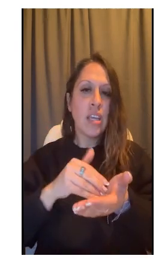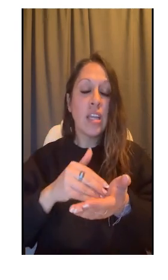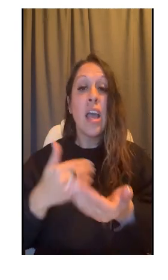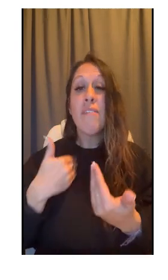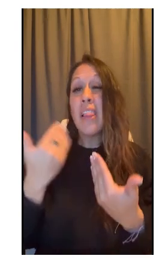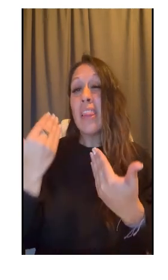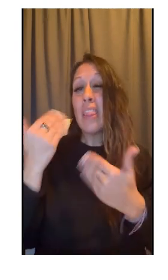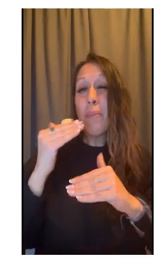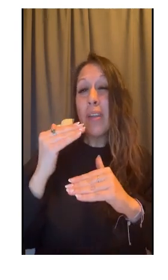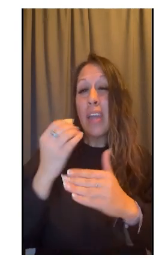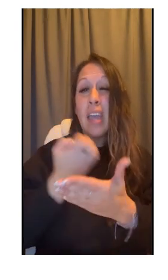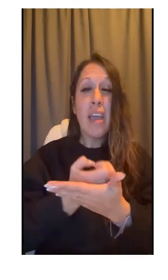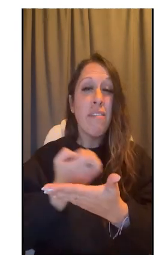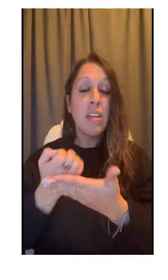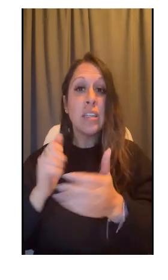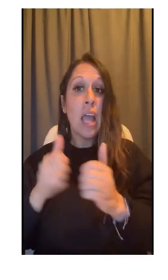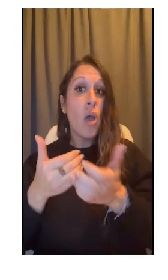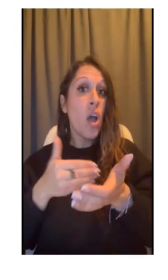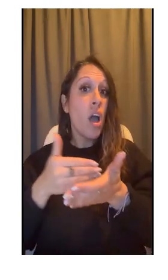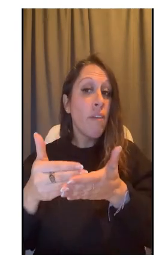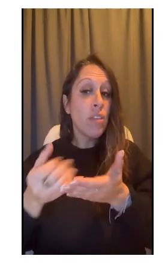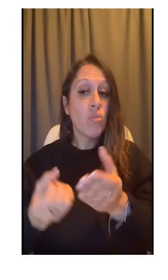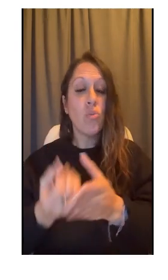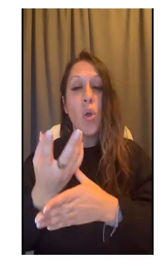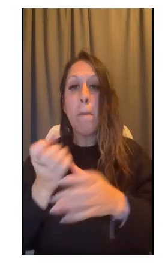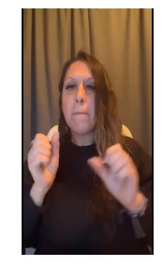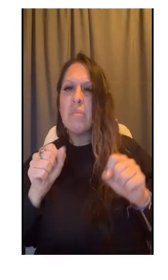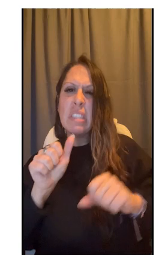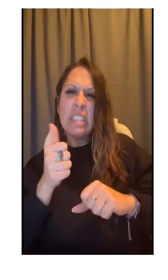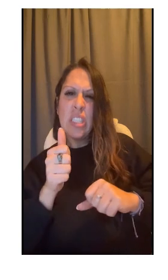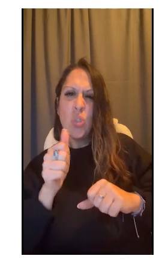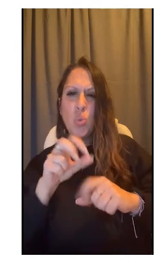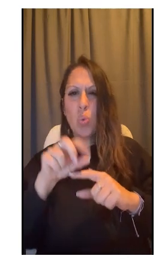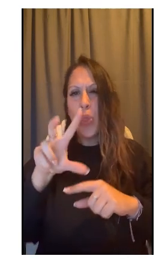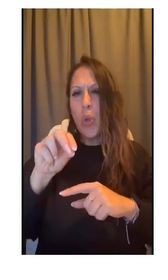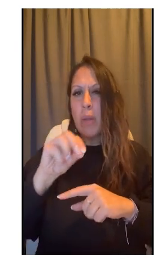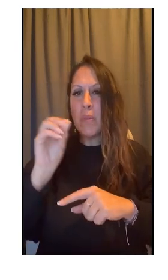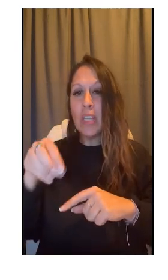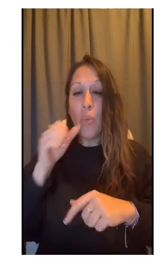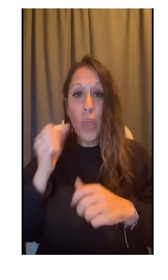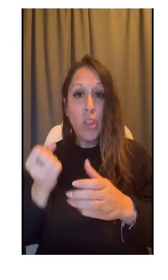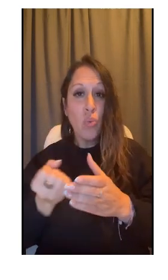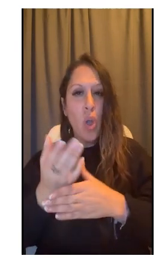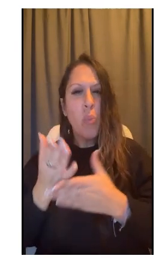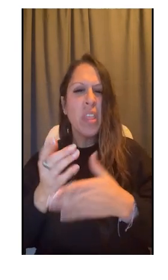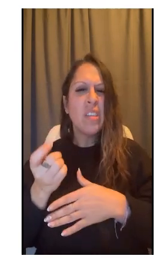There is, again, limited evidence about how often they regrow. Potentially 10 to 30% will regrow with some amount